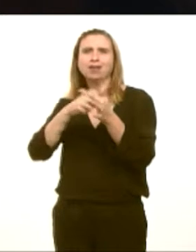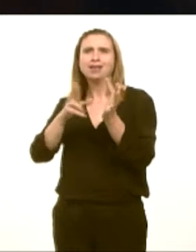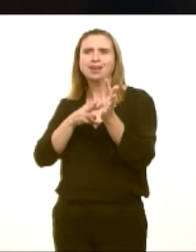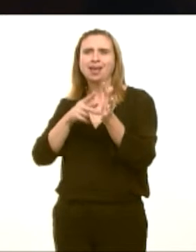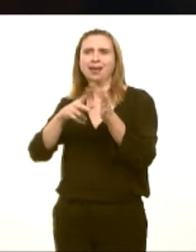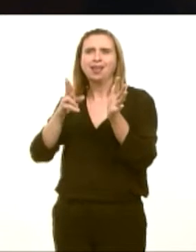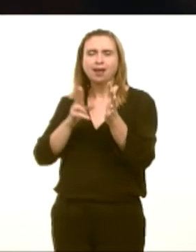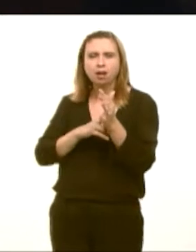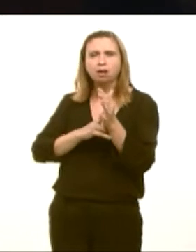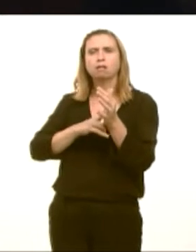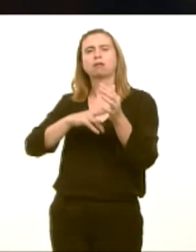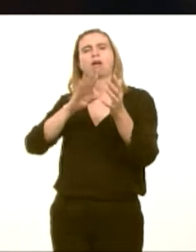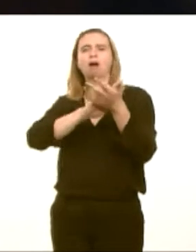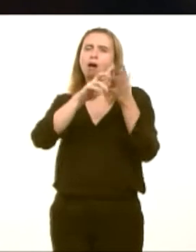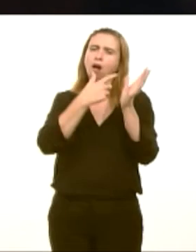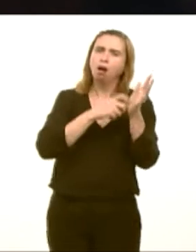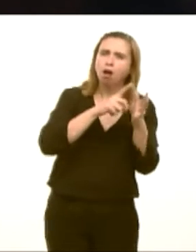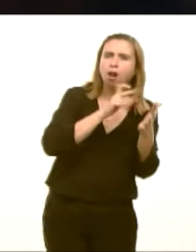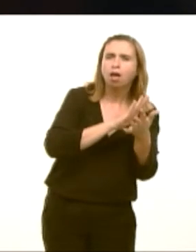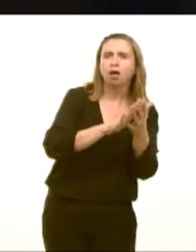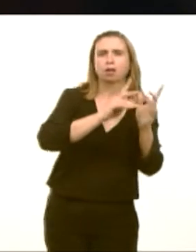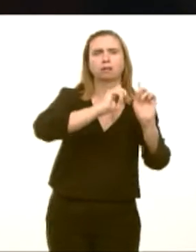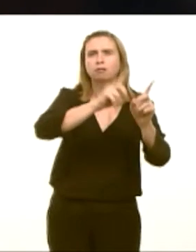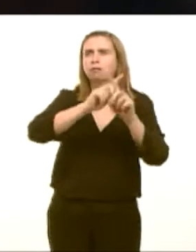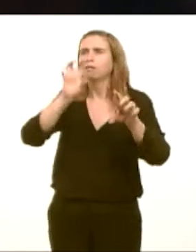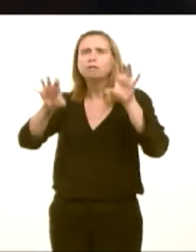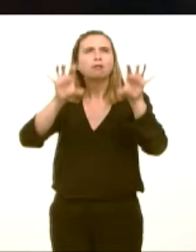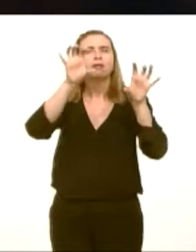Florida, given that recent indications are that they are somewhat underperforming and